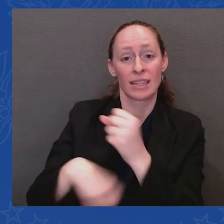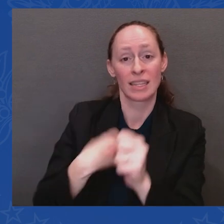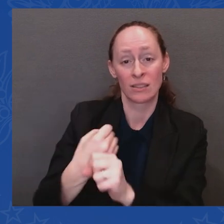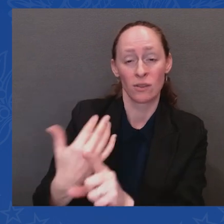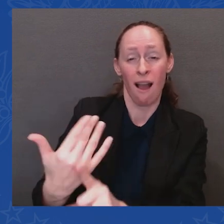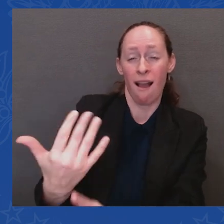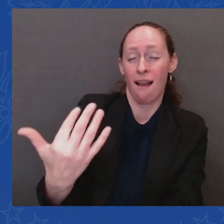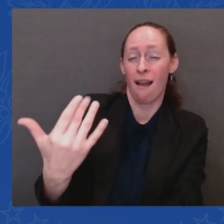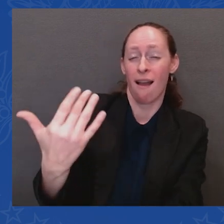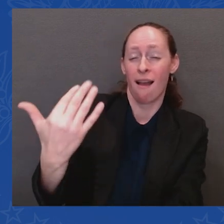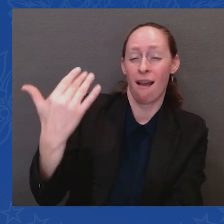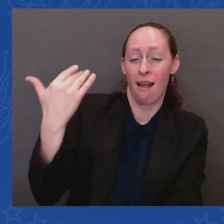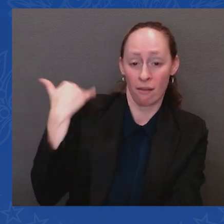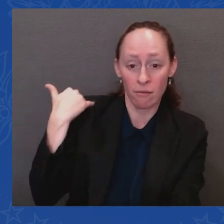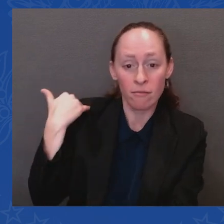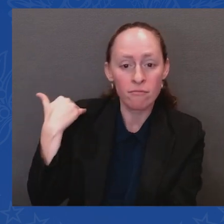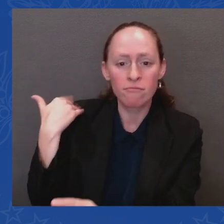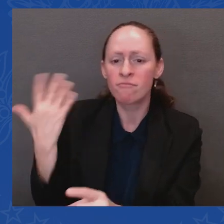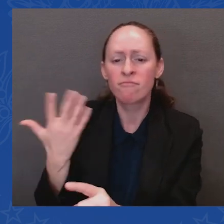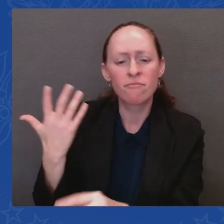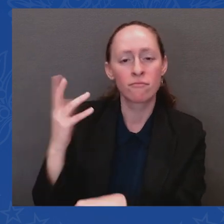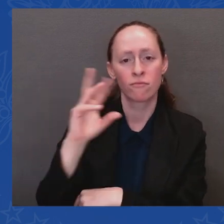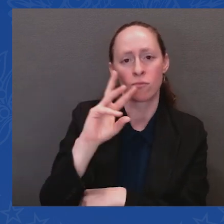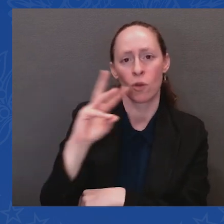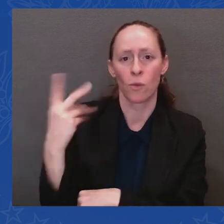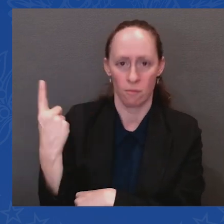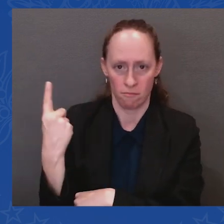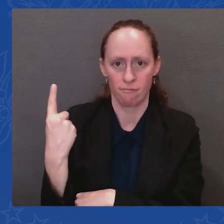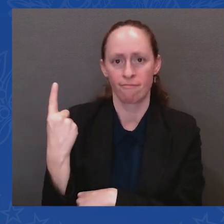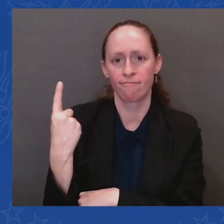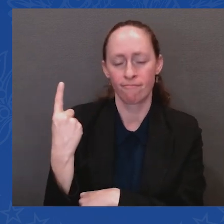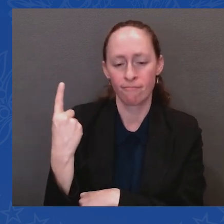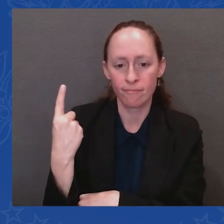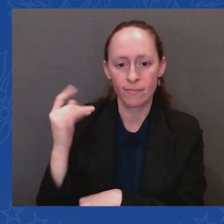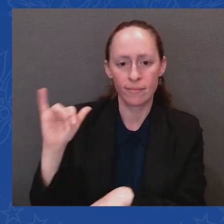As news of peace reached the frontlines of France,